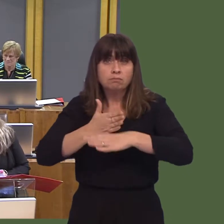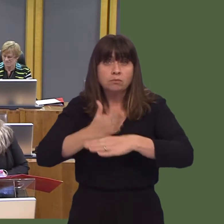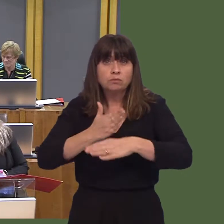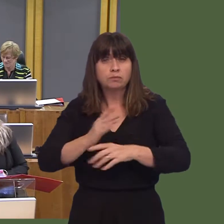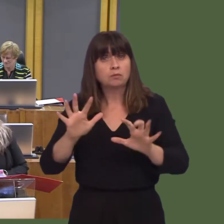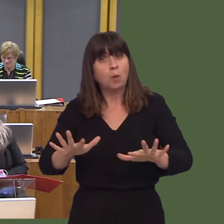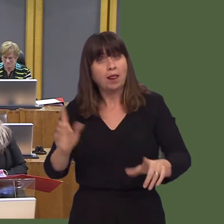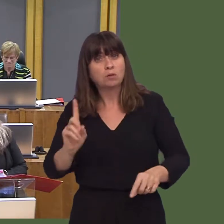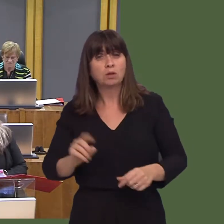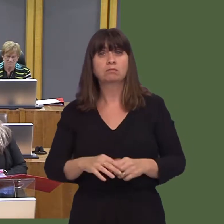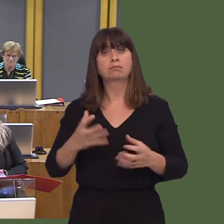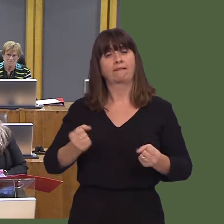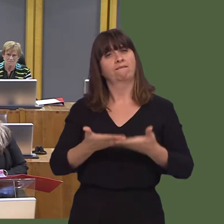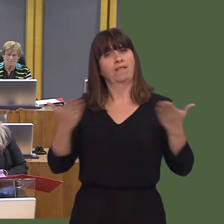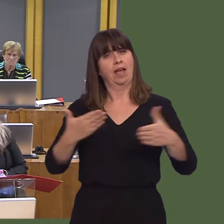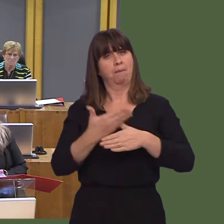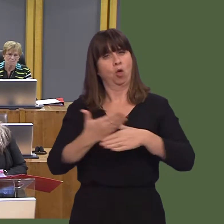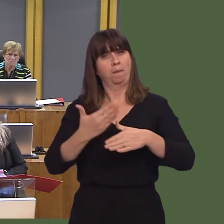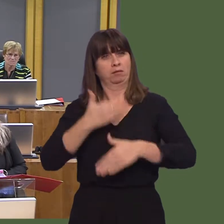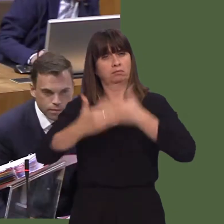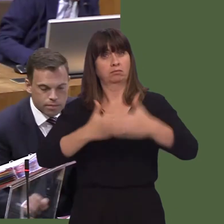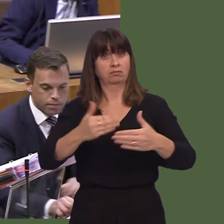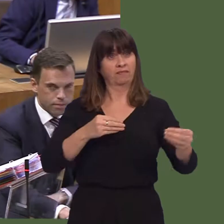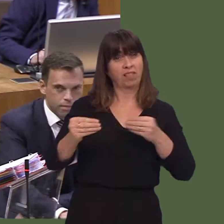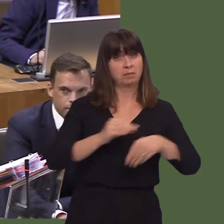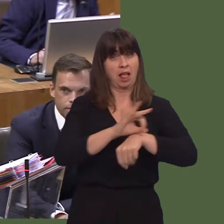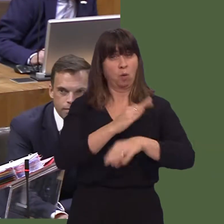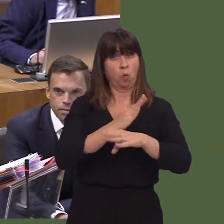fair employment practices, including flexible working, through the economic contract, the